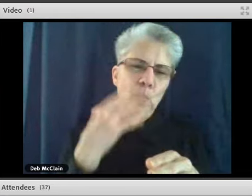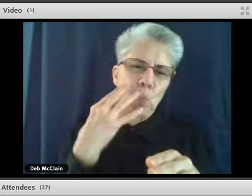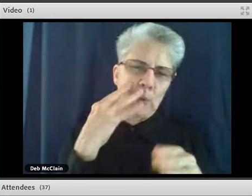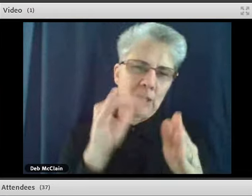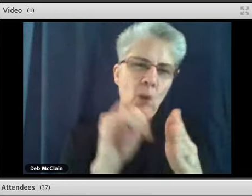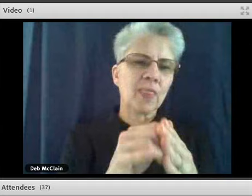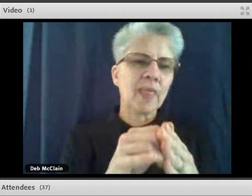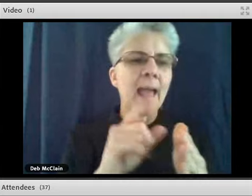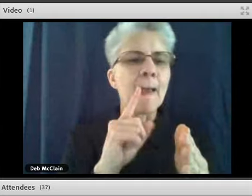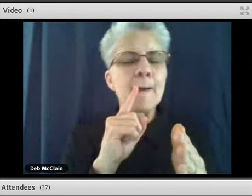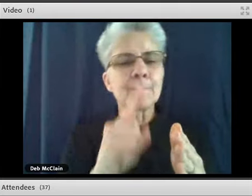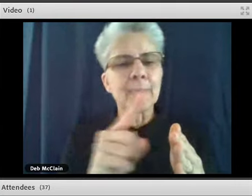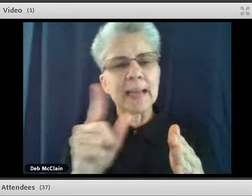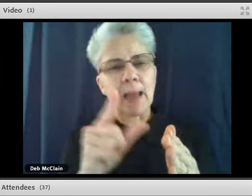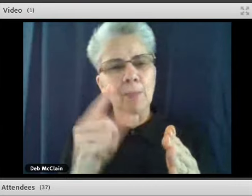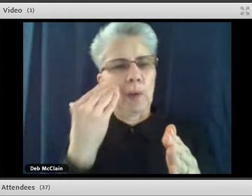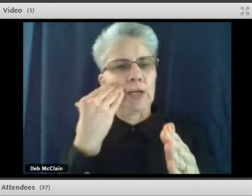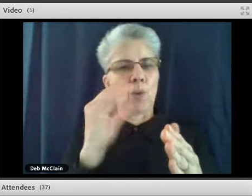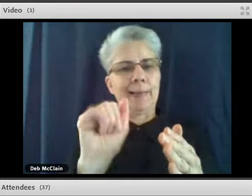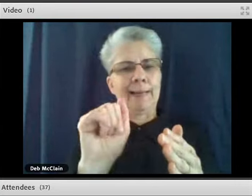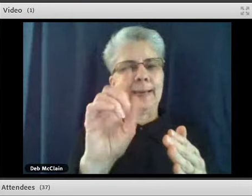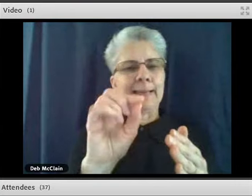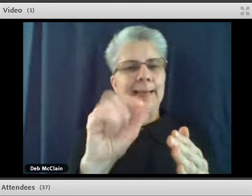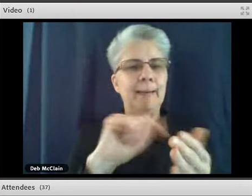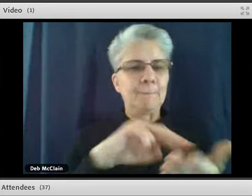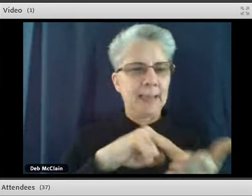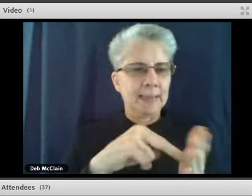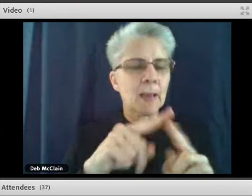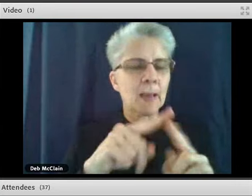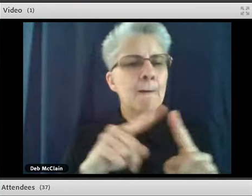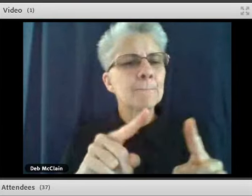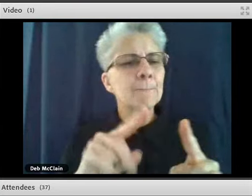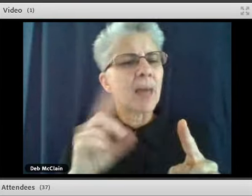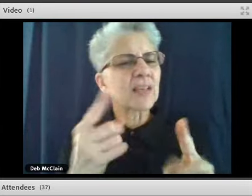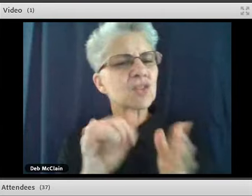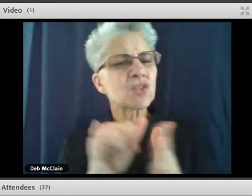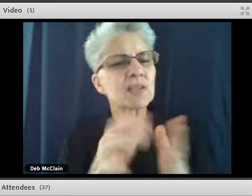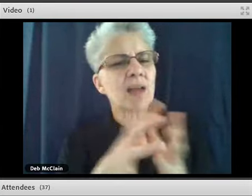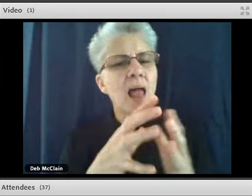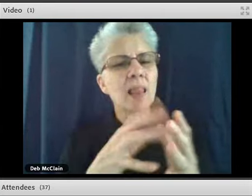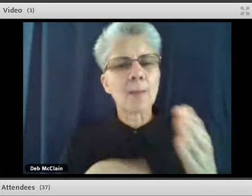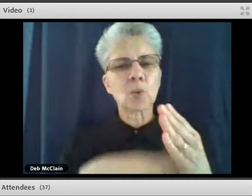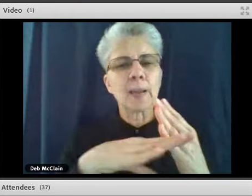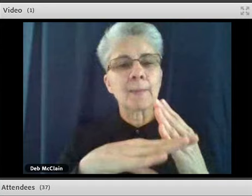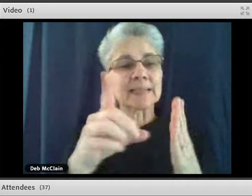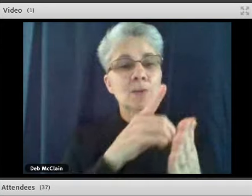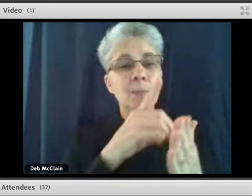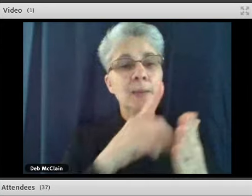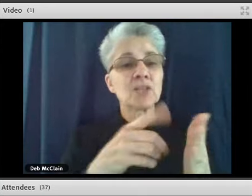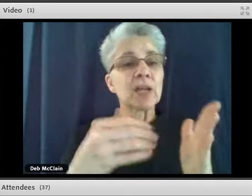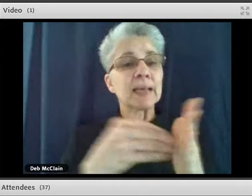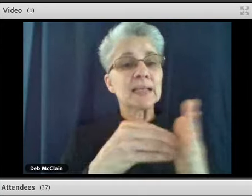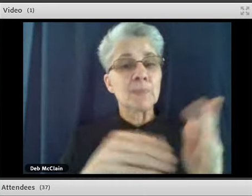Of course, we know this -- being a library, we know what ADA is. But again, it's just a law that prohibits discrimination